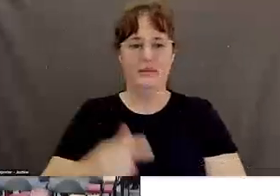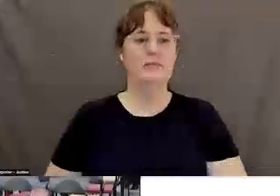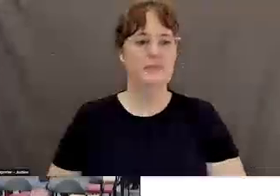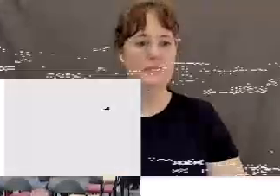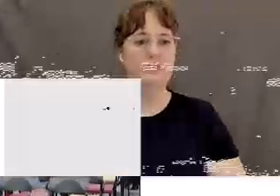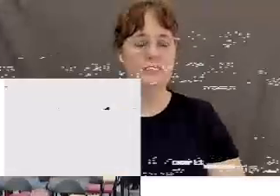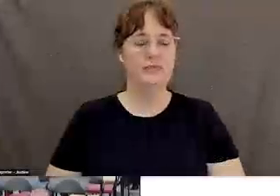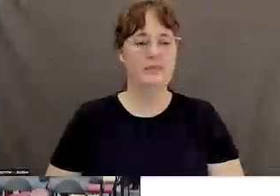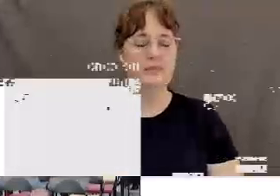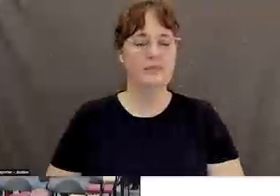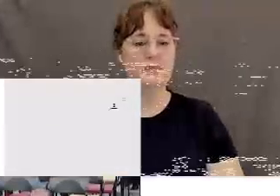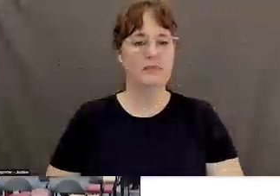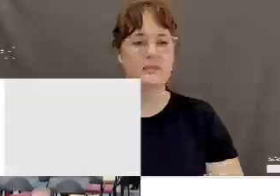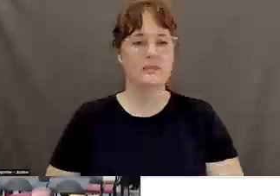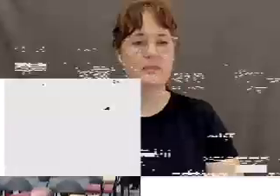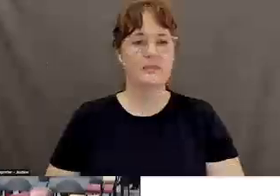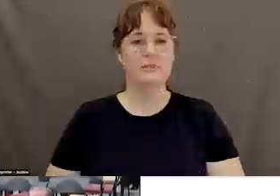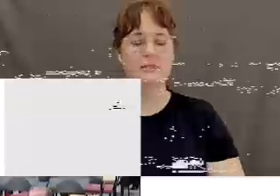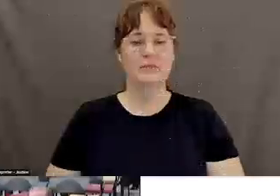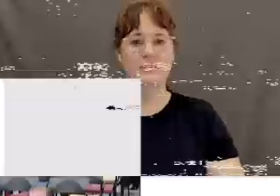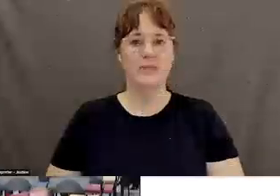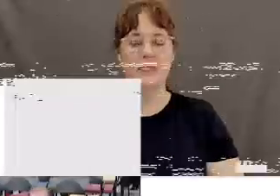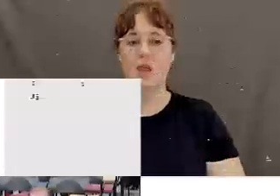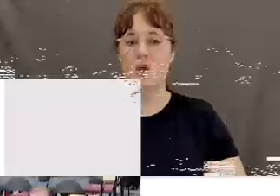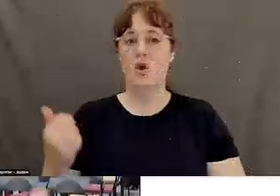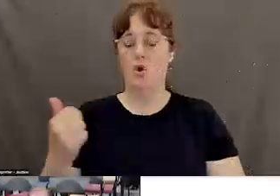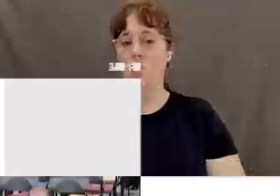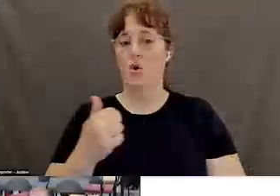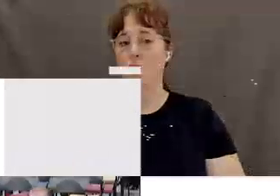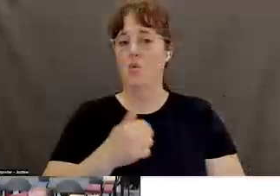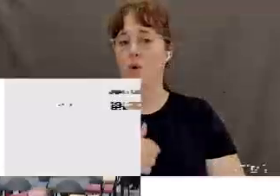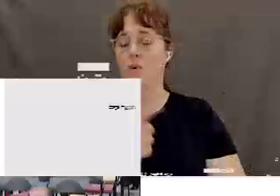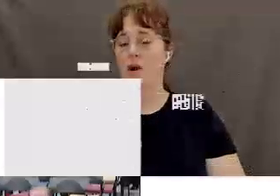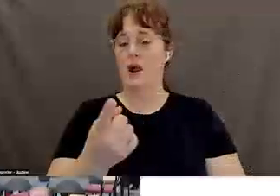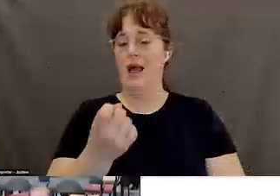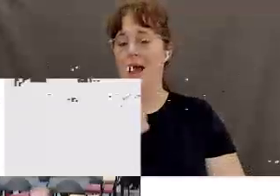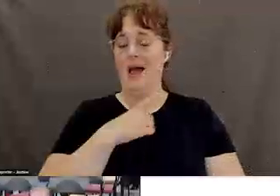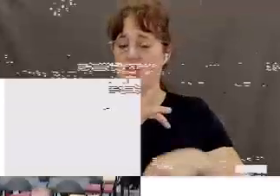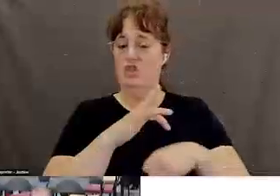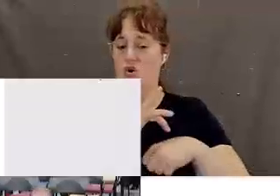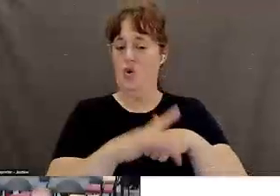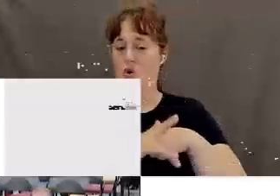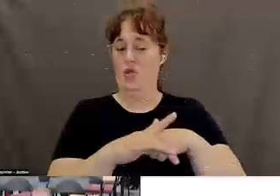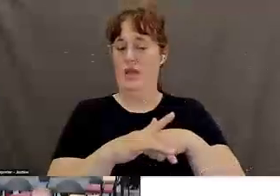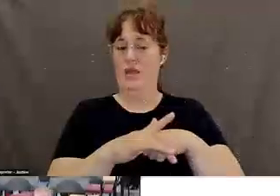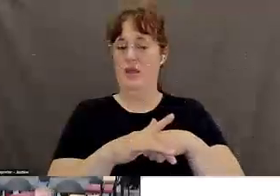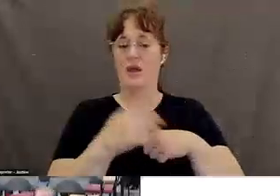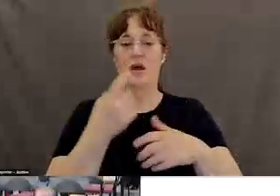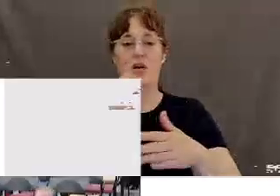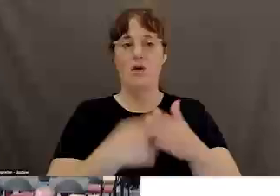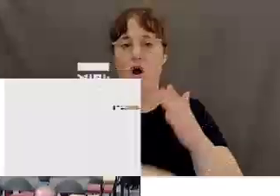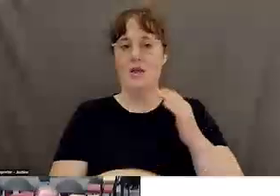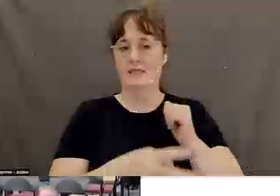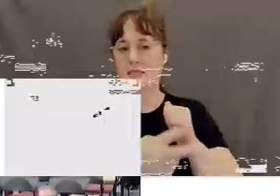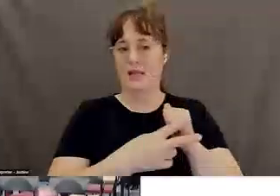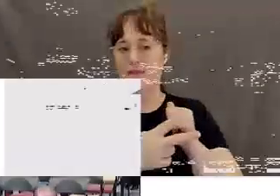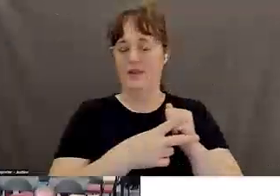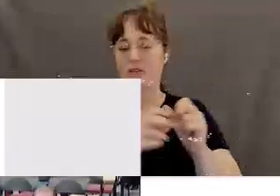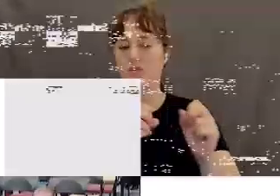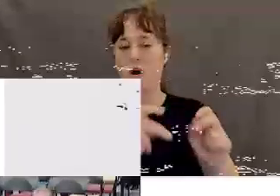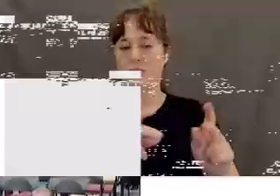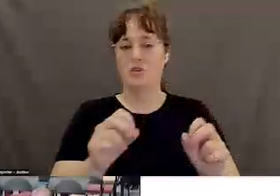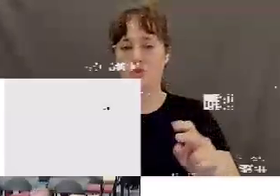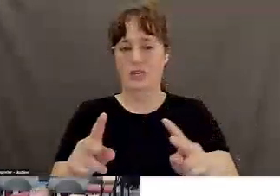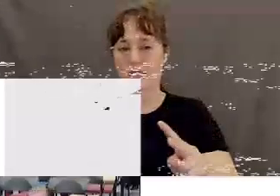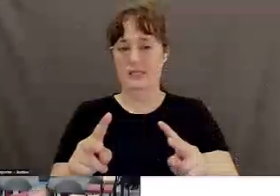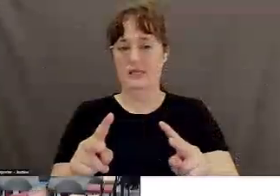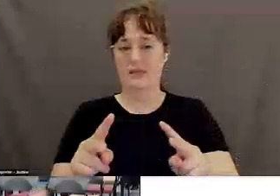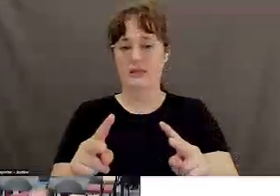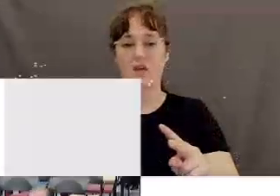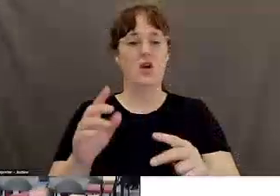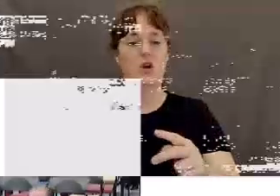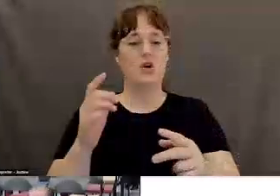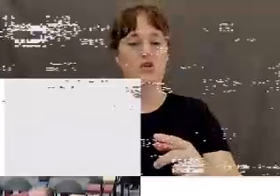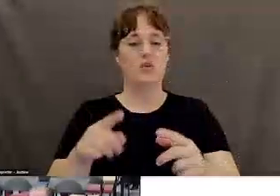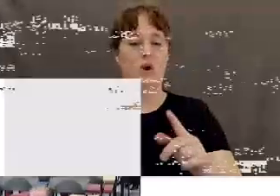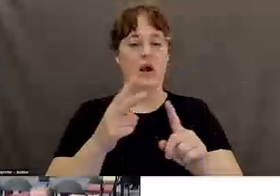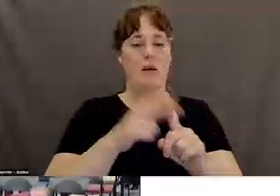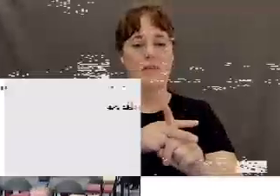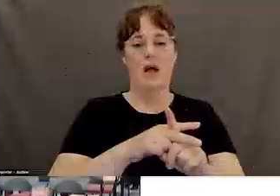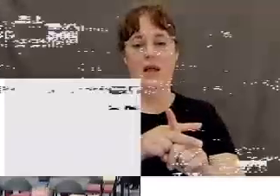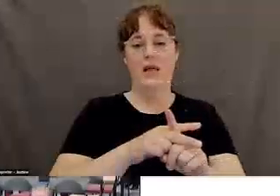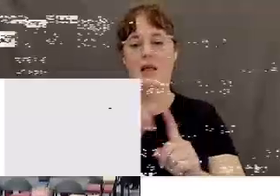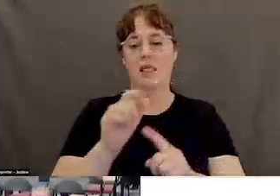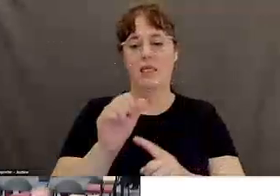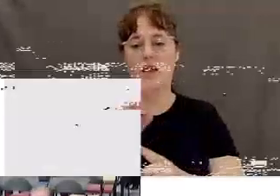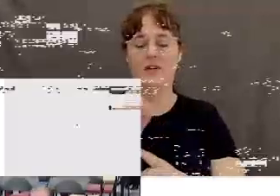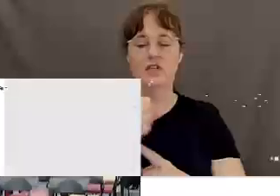Boardroom: One of the questions that we received early on was about cost savings opportunities and this idea of we're applying levers 1, 2, 3, and 4 to all of our link projects. For the OMF, it's really about levers 1 and 2.